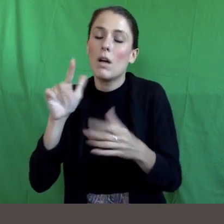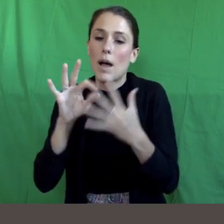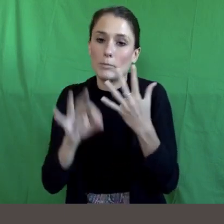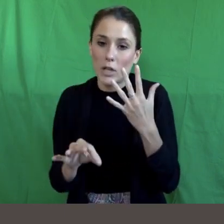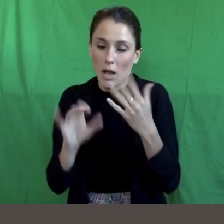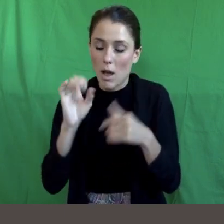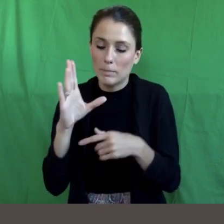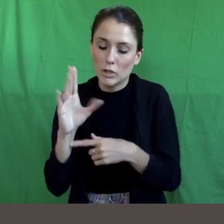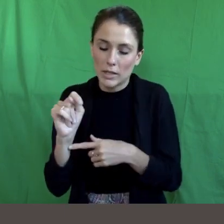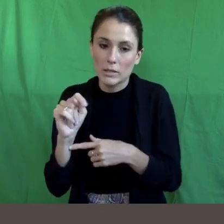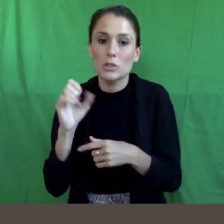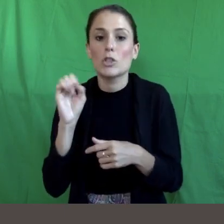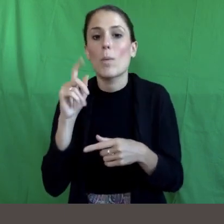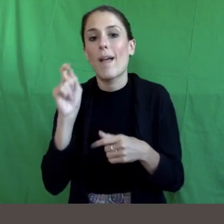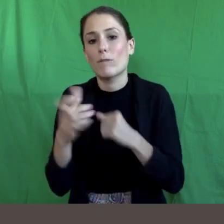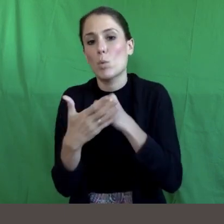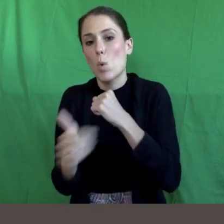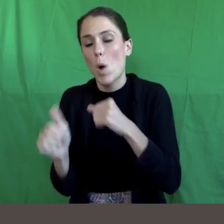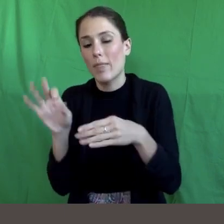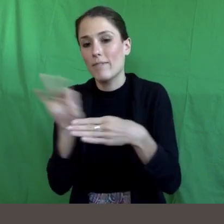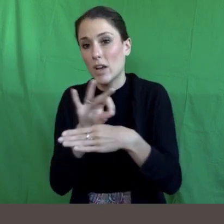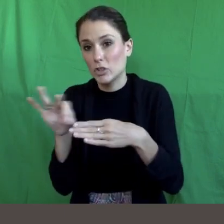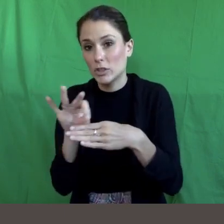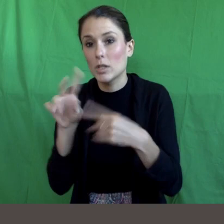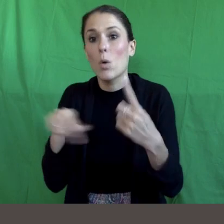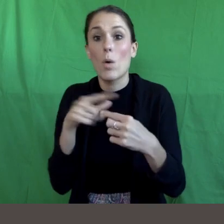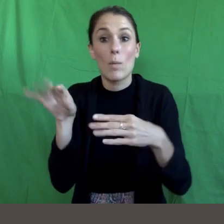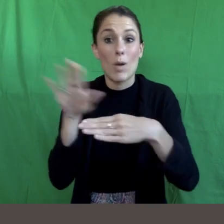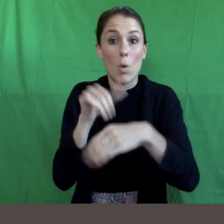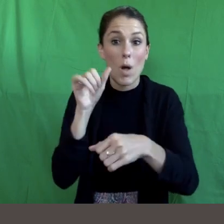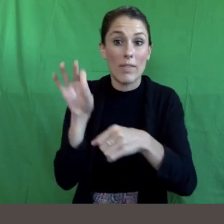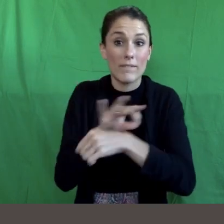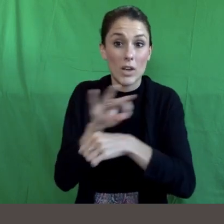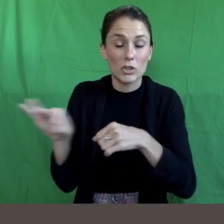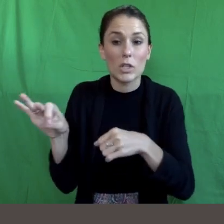objects. What we need to do here is to make sure that we call these functions and when we call these